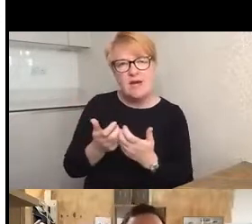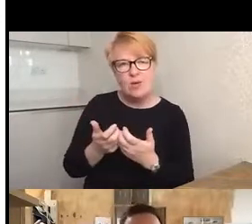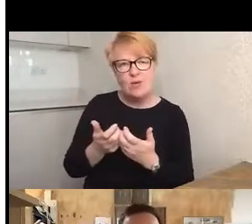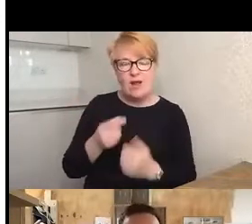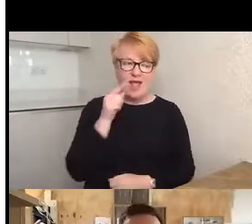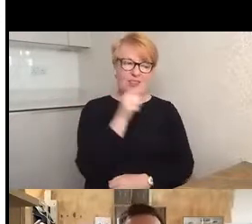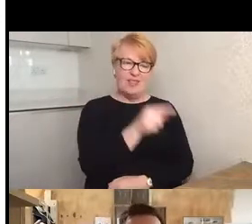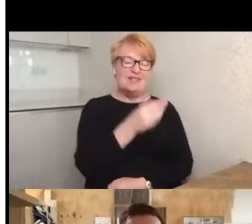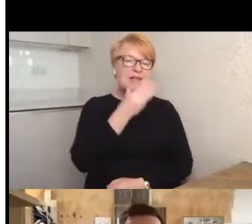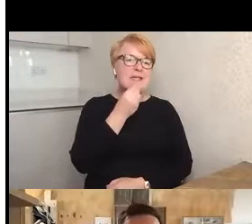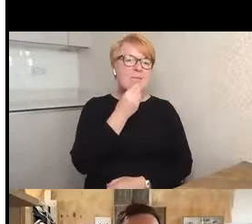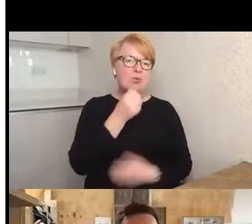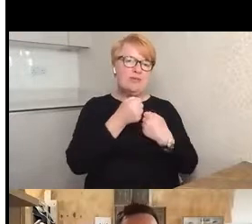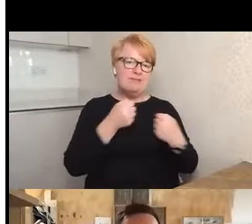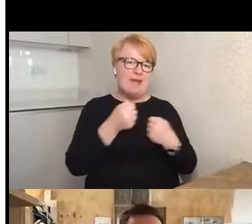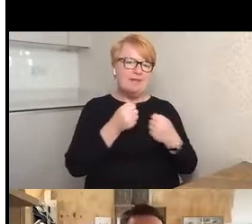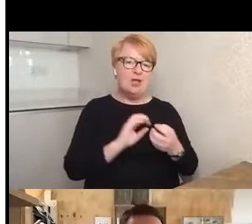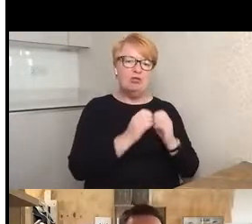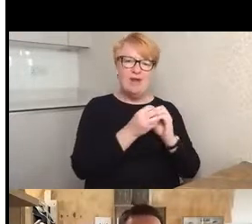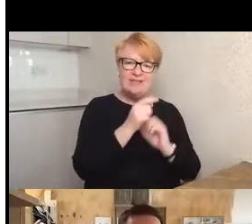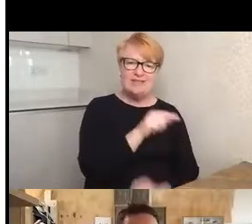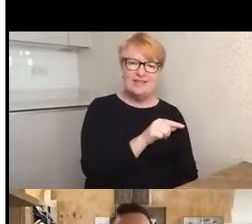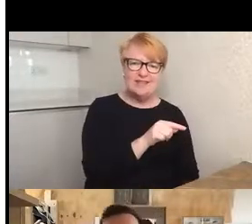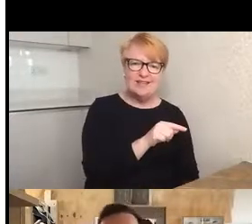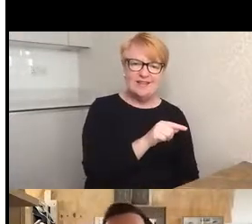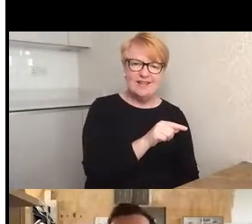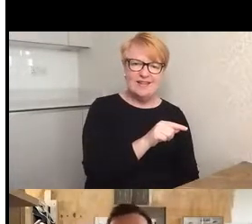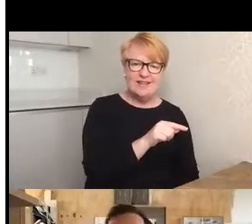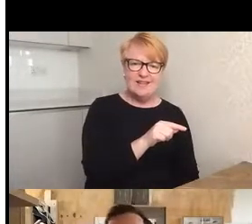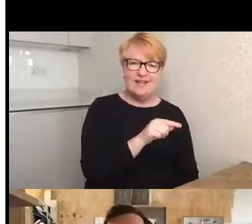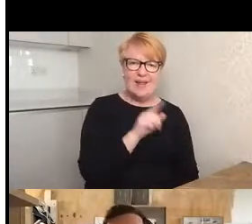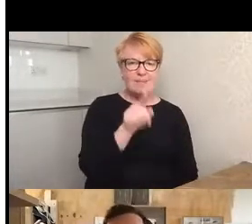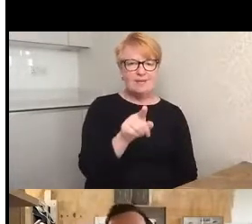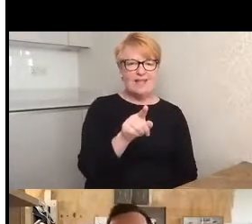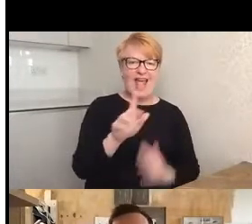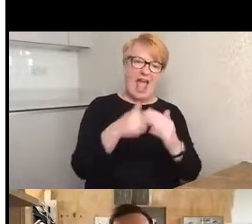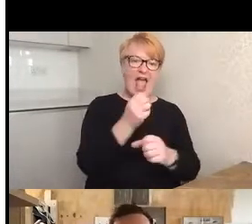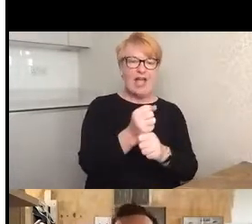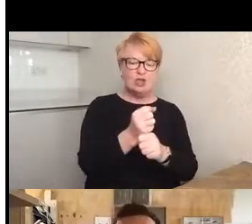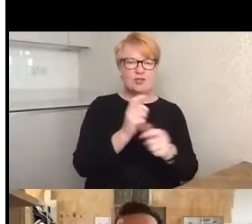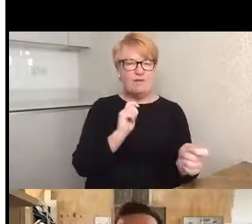has made, but this kind of agent of change strategy is really interesting.